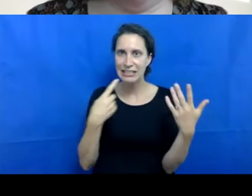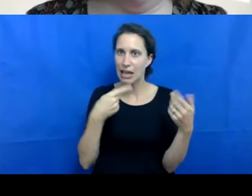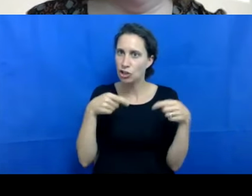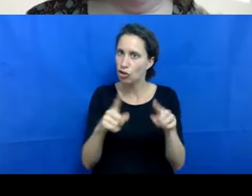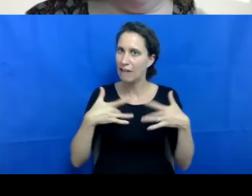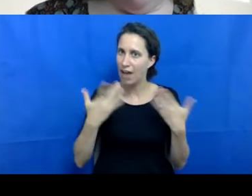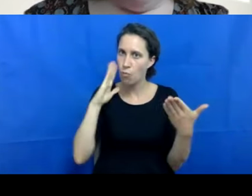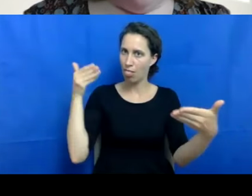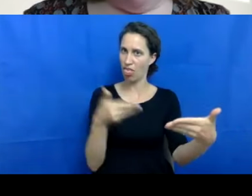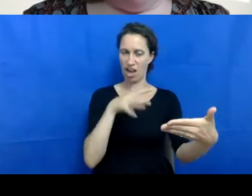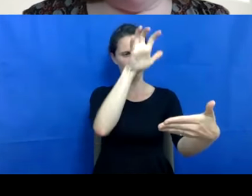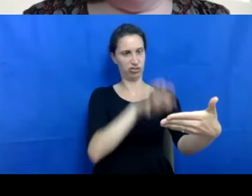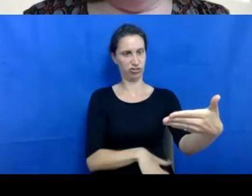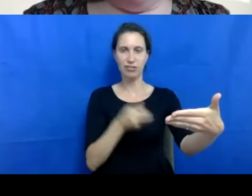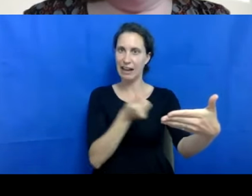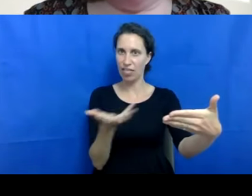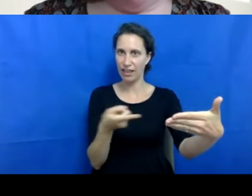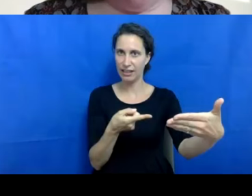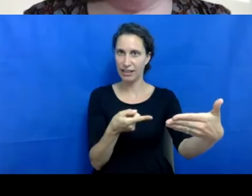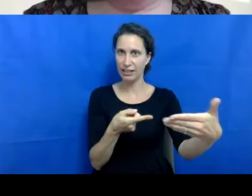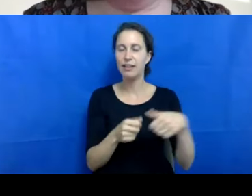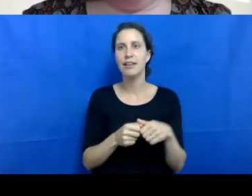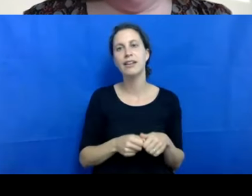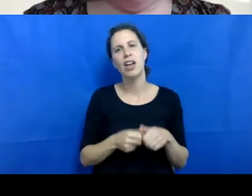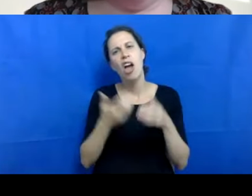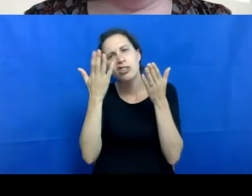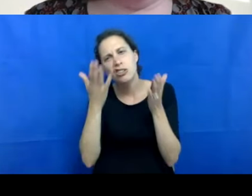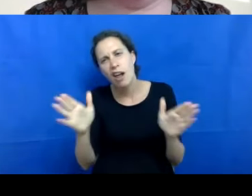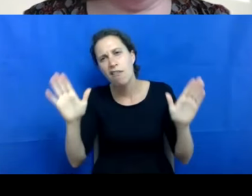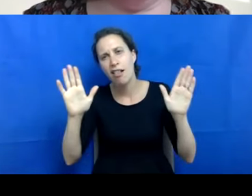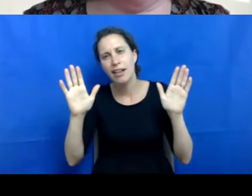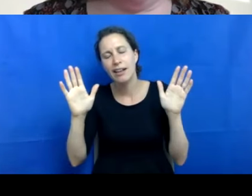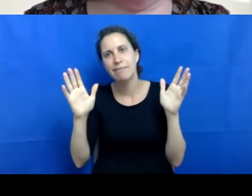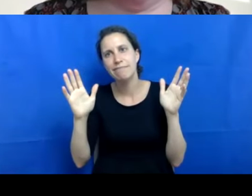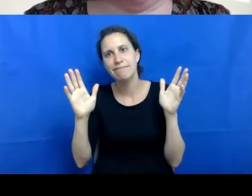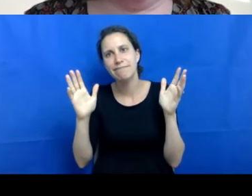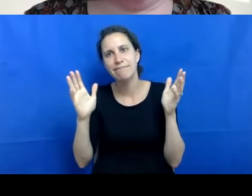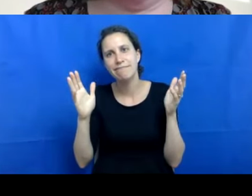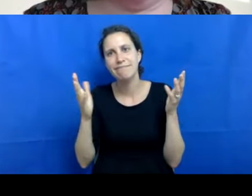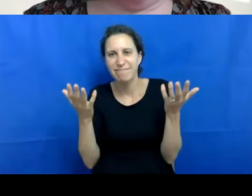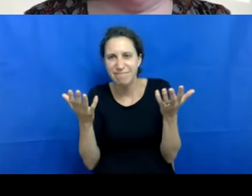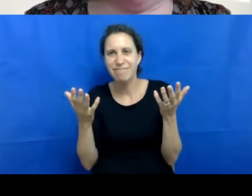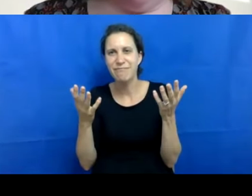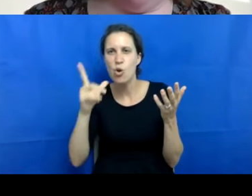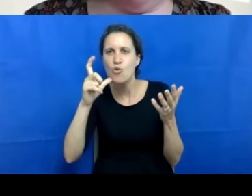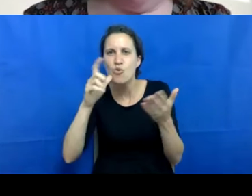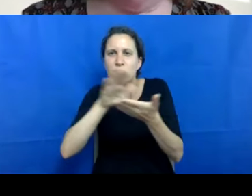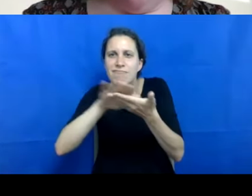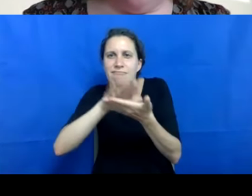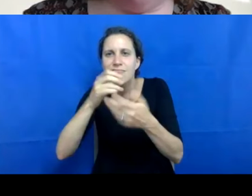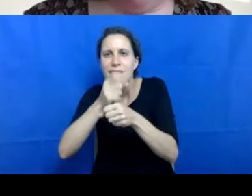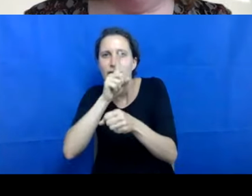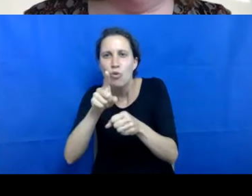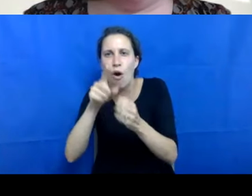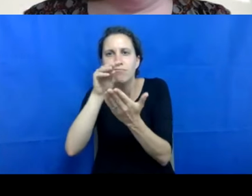In general, the event organizers will take care of making sure the transcripts are accurate and recorded everything that was said.